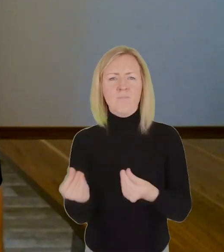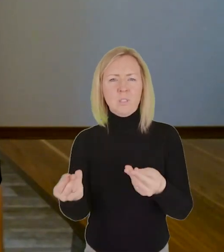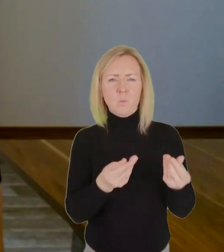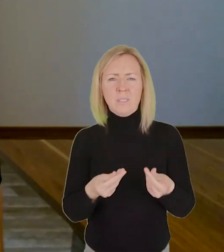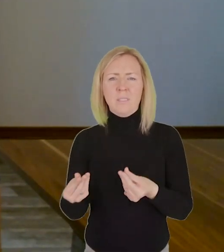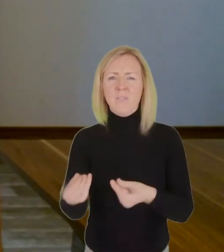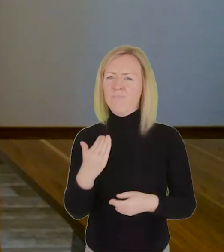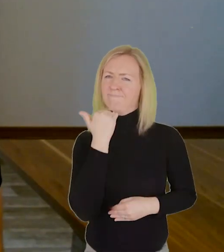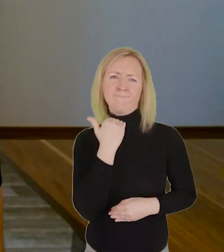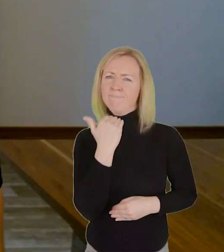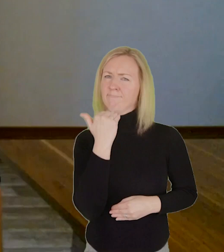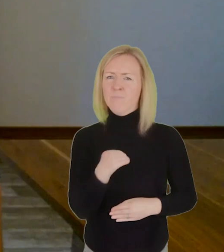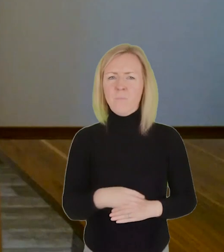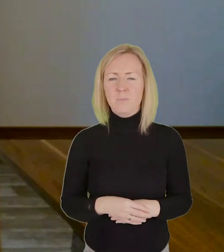available like different sentences.